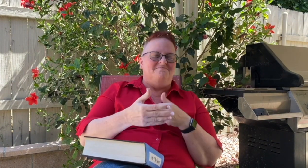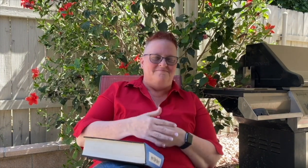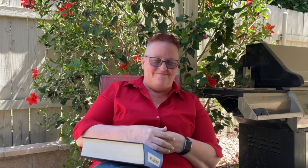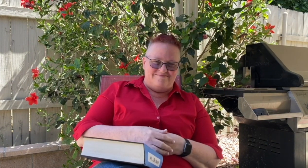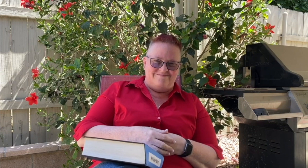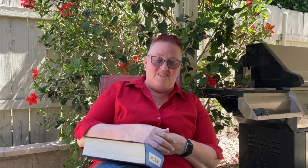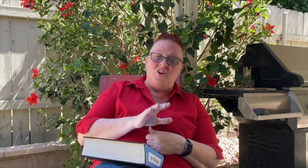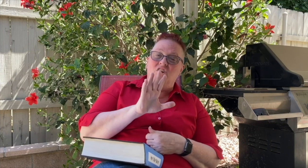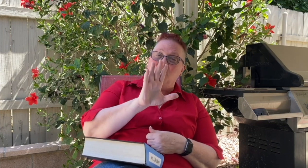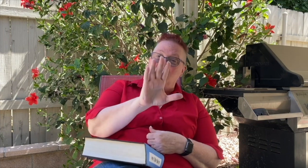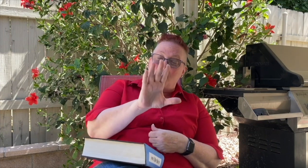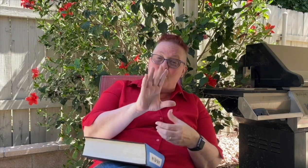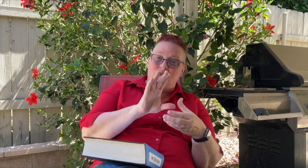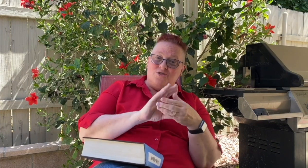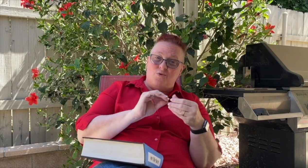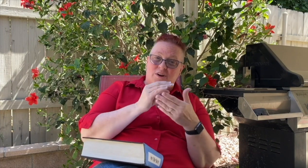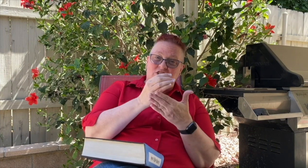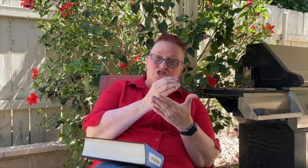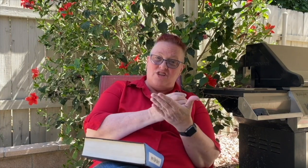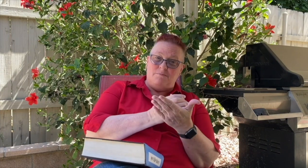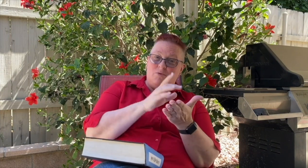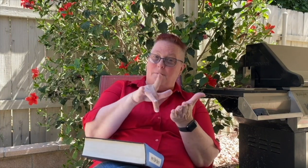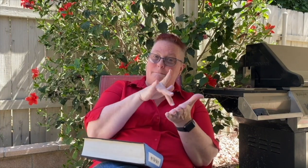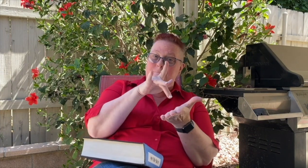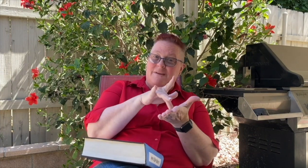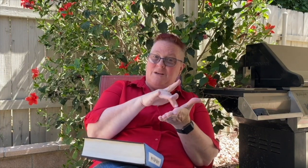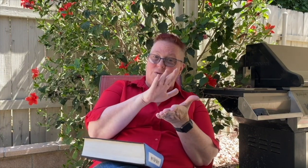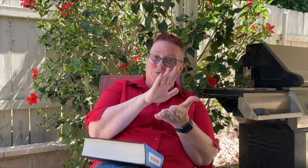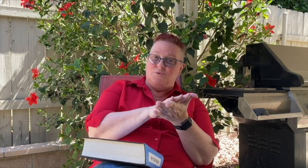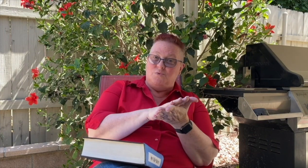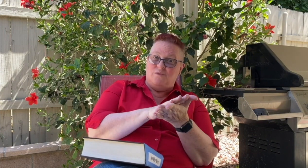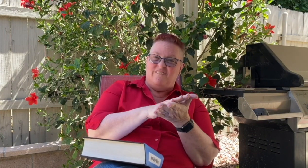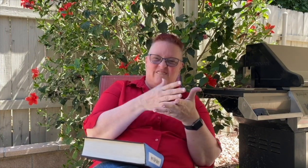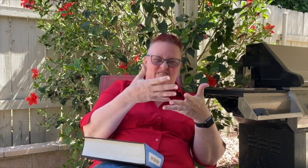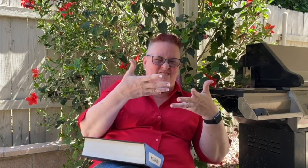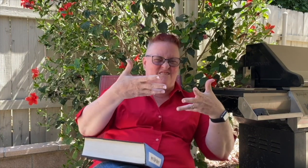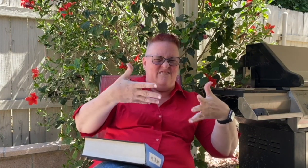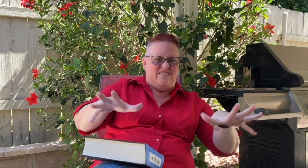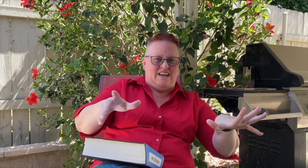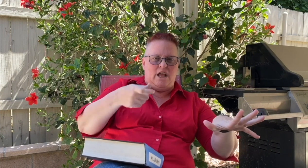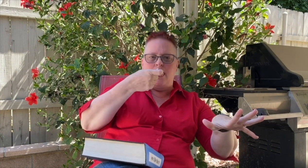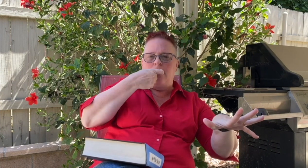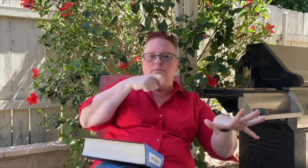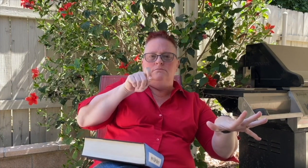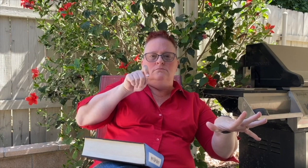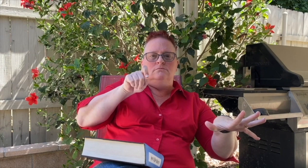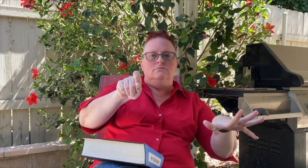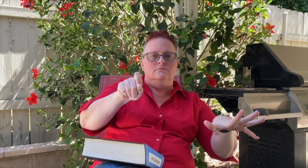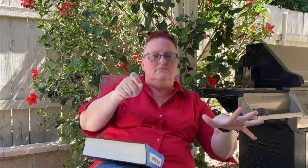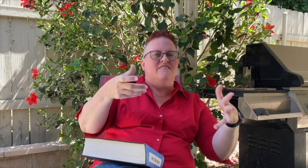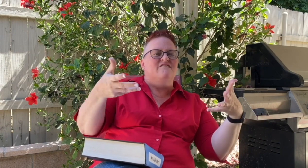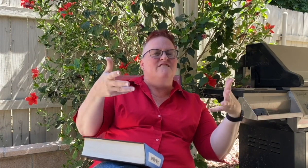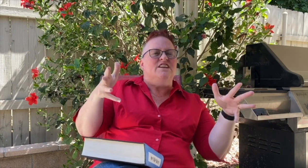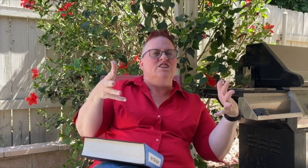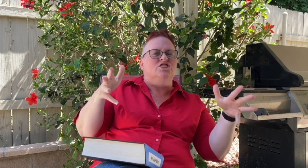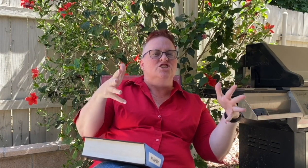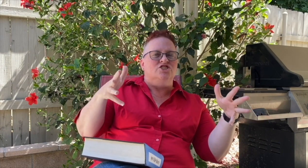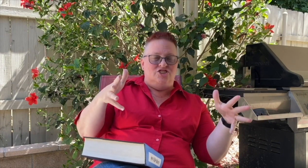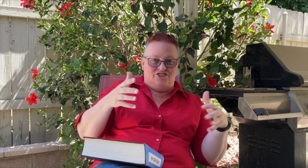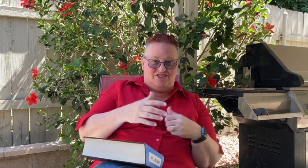So let's see what happens with my story moving forward. Your chapters for middle school. Those chapters have been written.